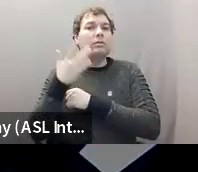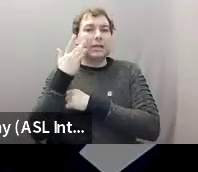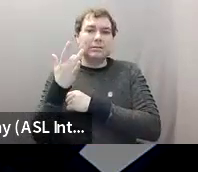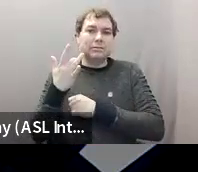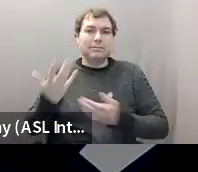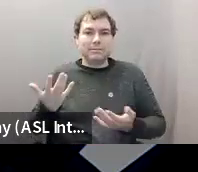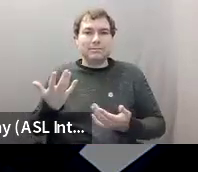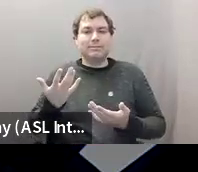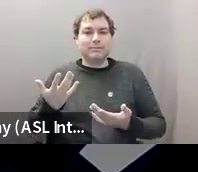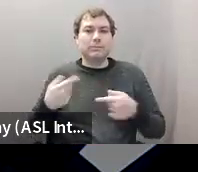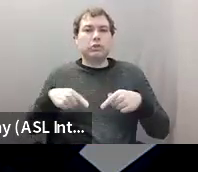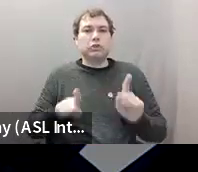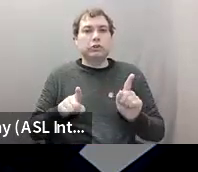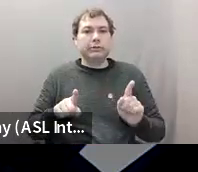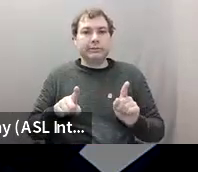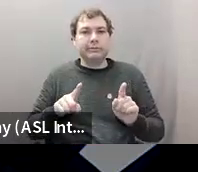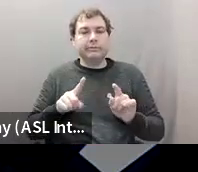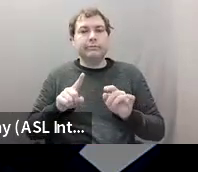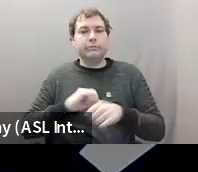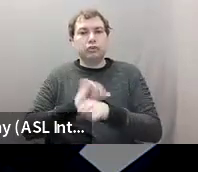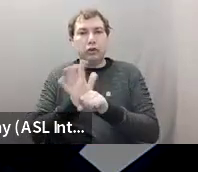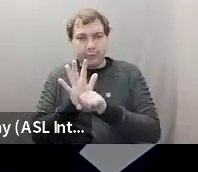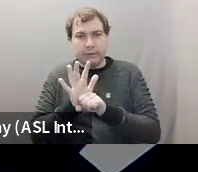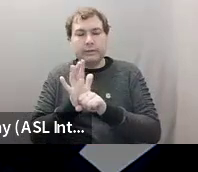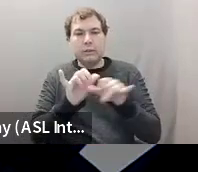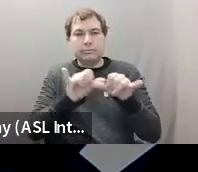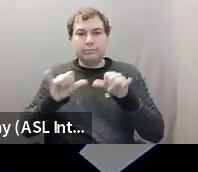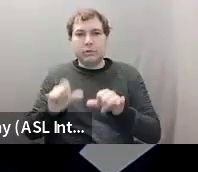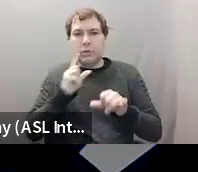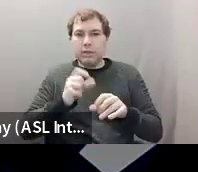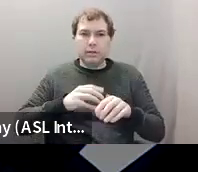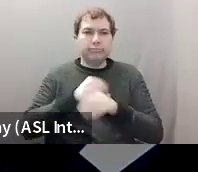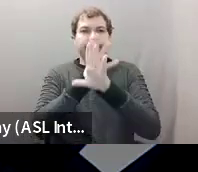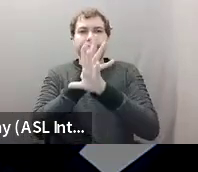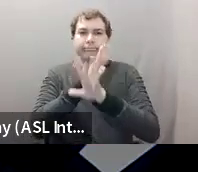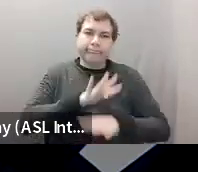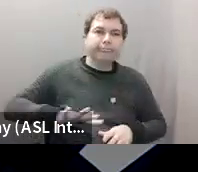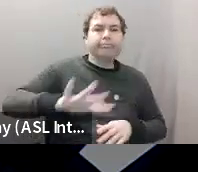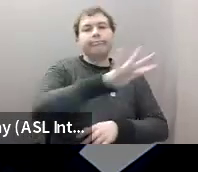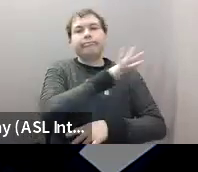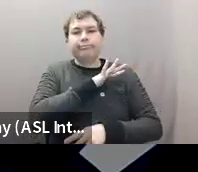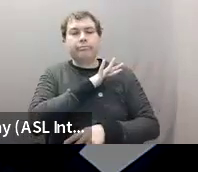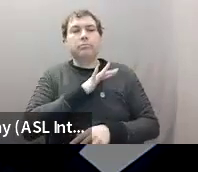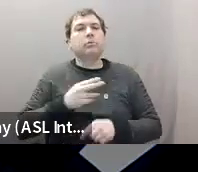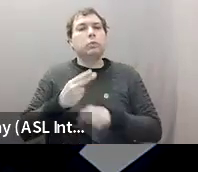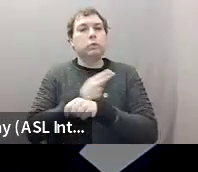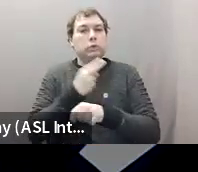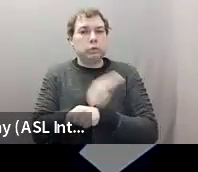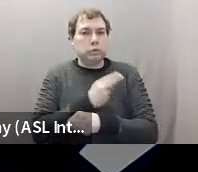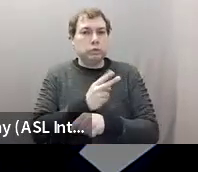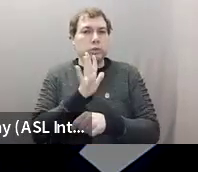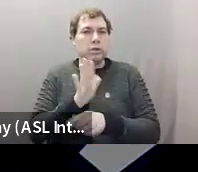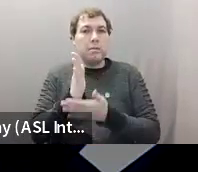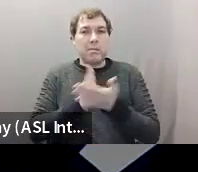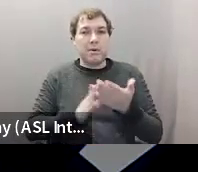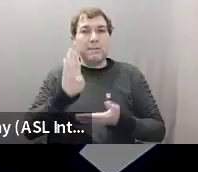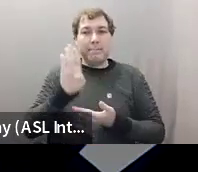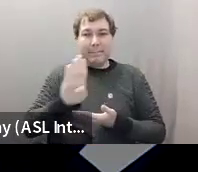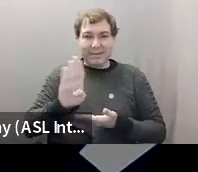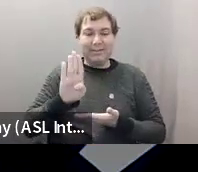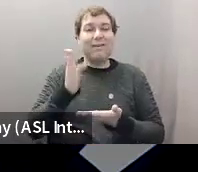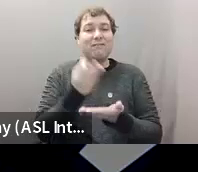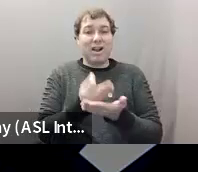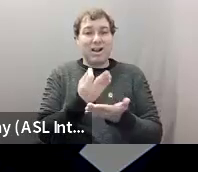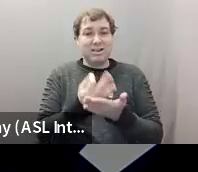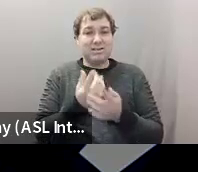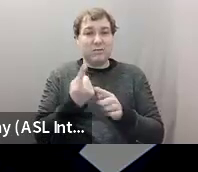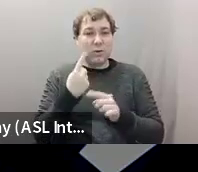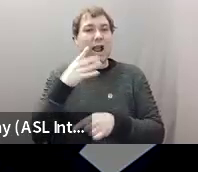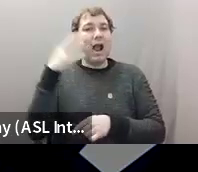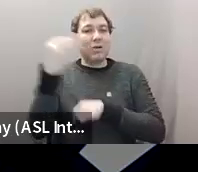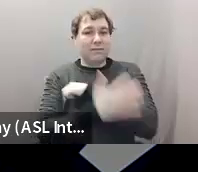Cassidy Thorne: during on quarantine and covid we really did do mass virtual events, and you can use those your part. B funds towards out of county consumers.